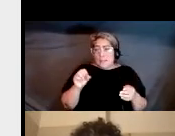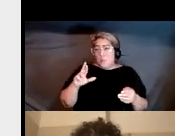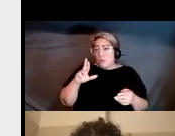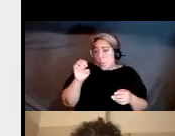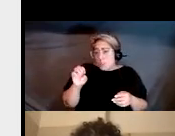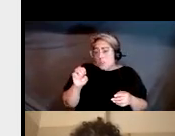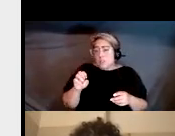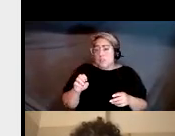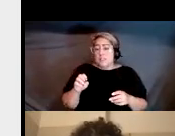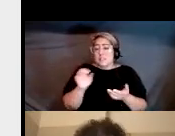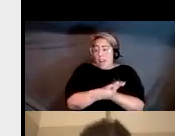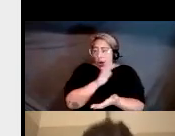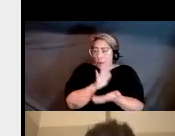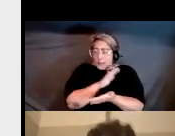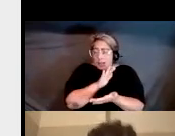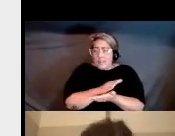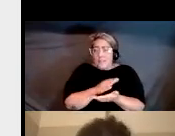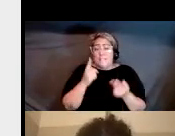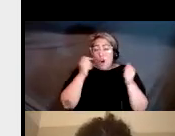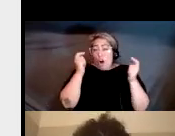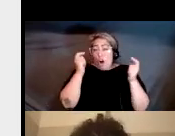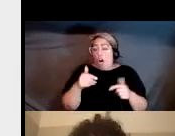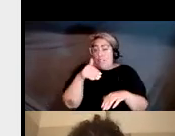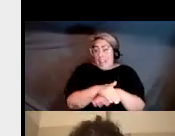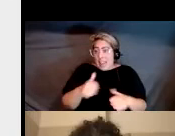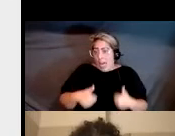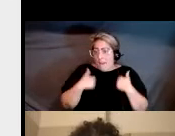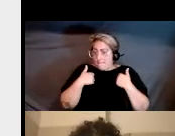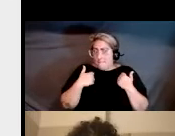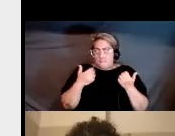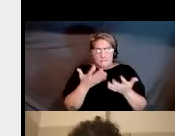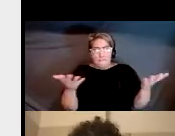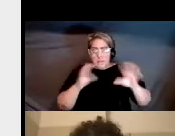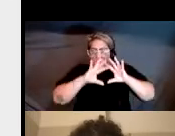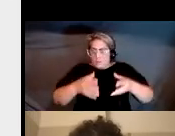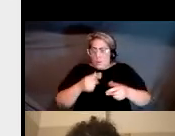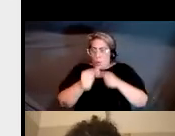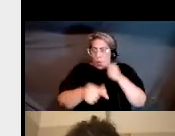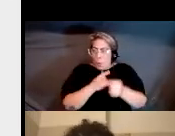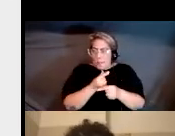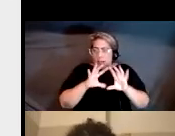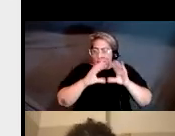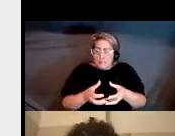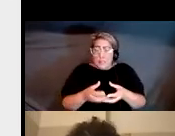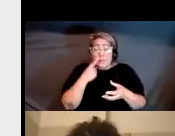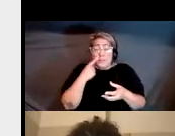For all nightlife globally. Entertainment venues globally. Because we have been working with clients internationally. And